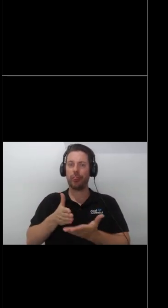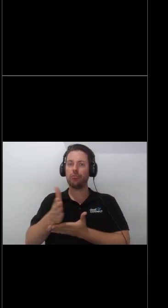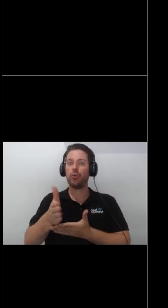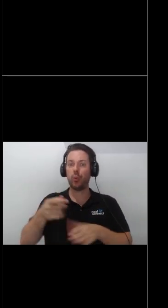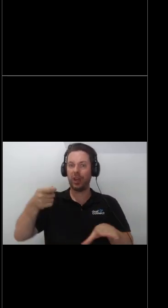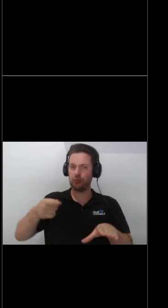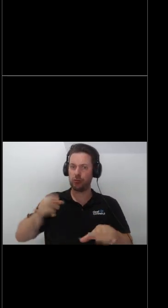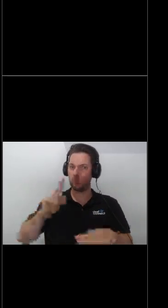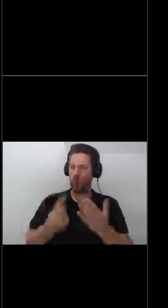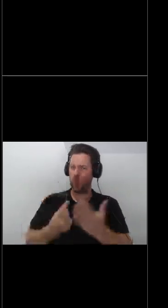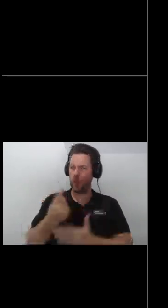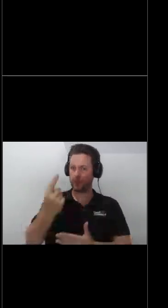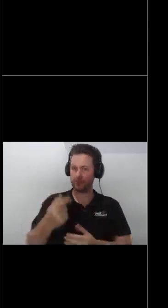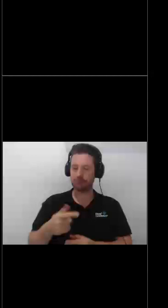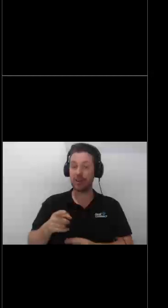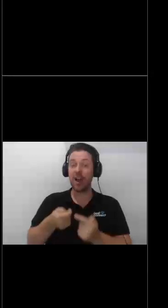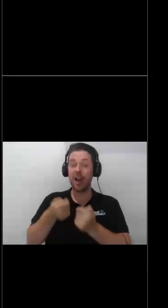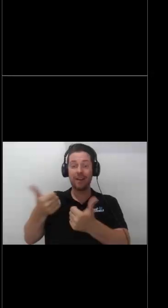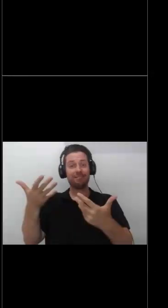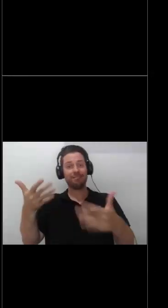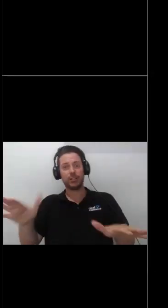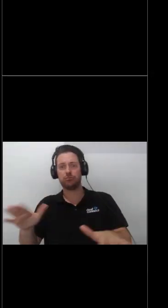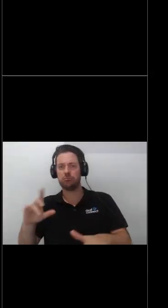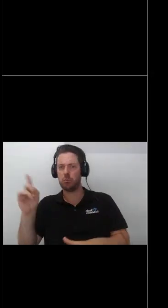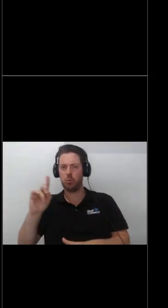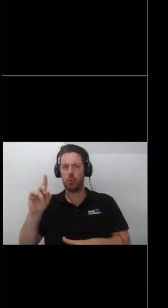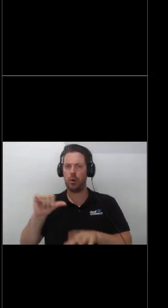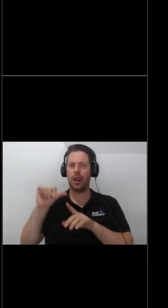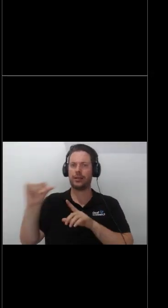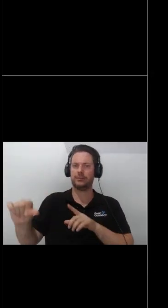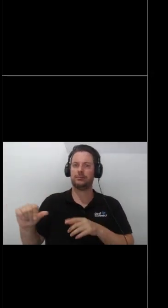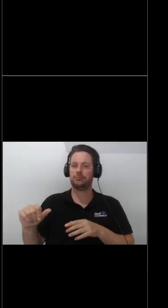what goes on after hearing in terms of receiving decisions, asking